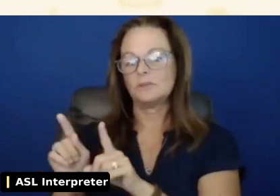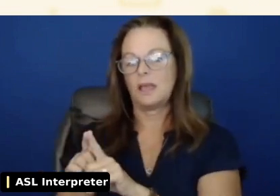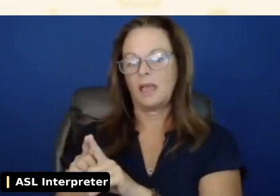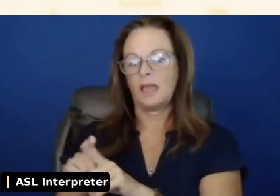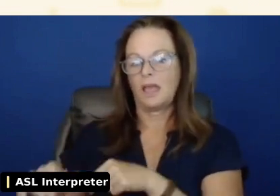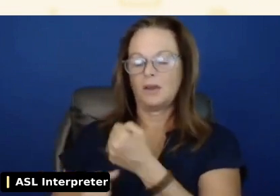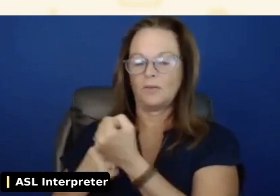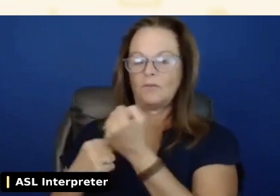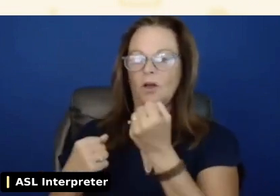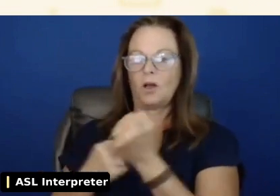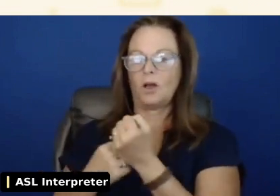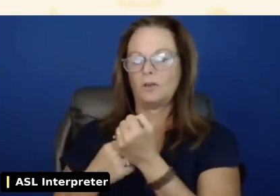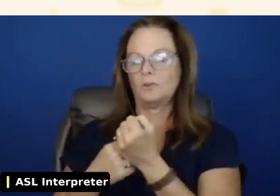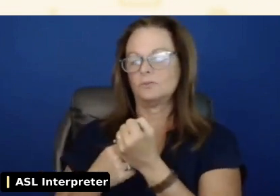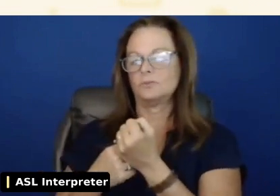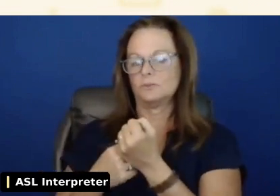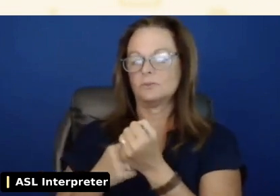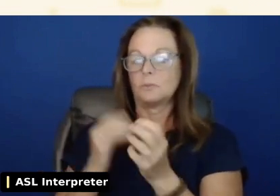and contribution to those events.